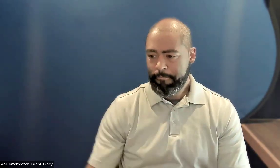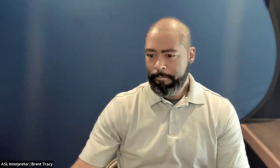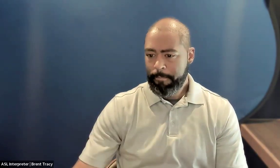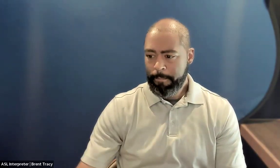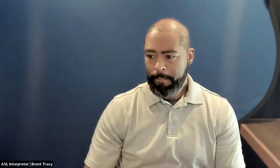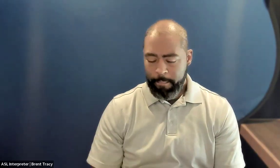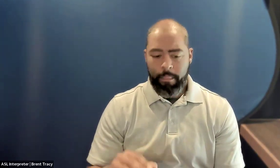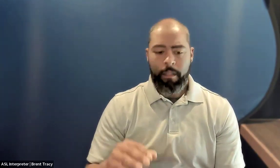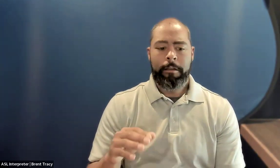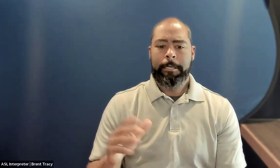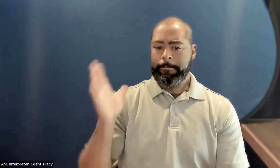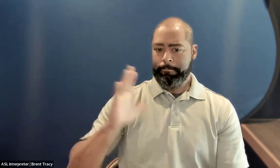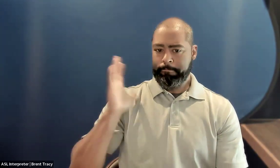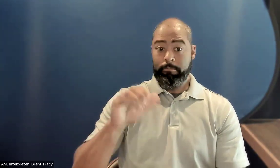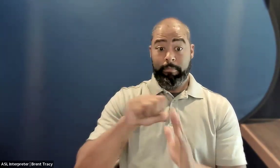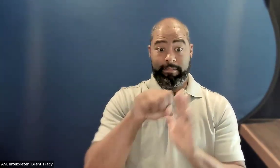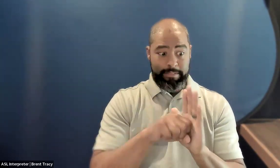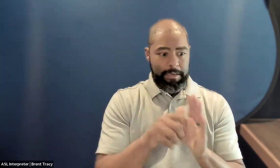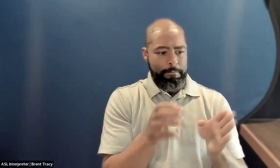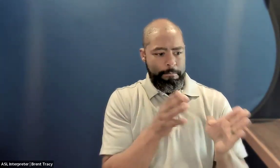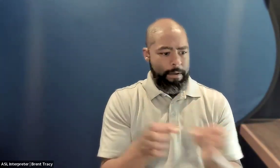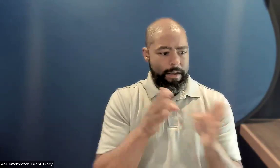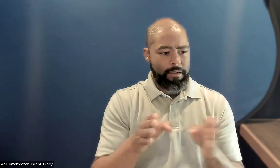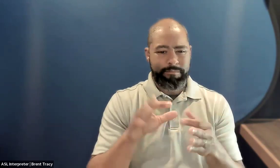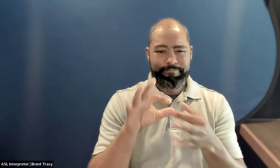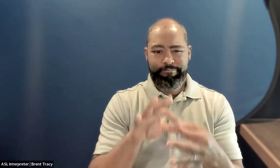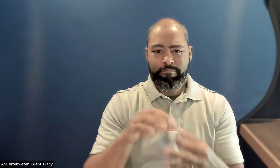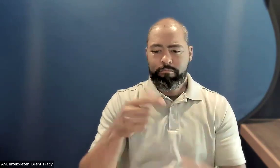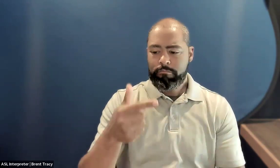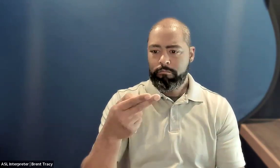planning around greenhouse gas emissions reductions, the